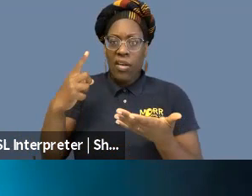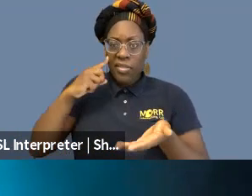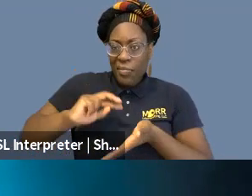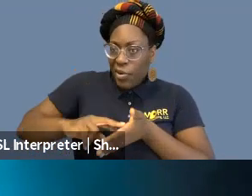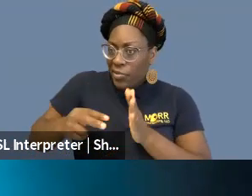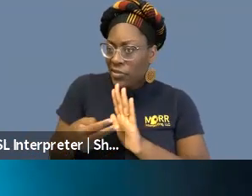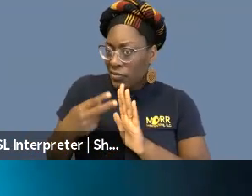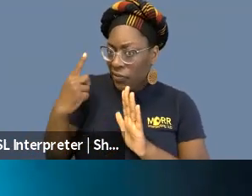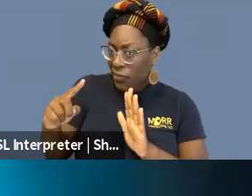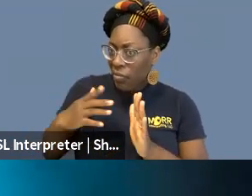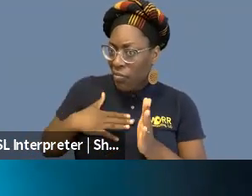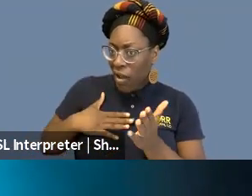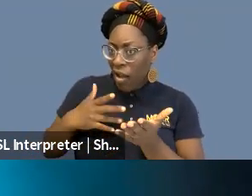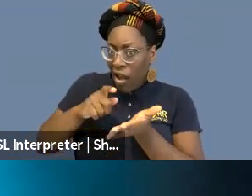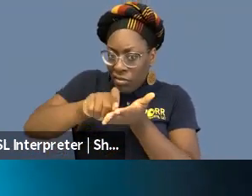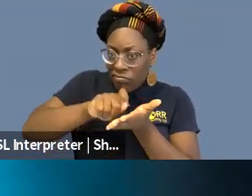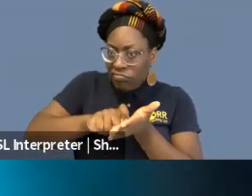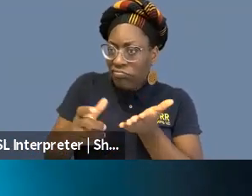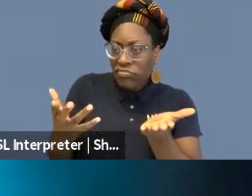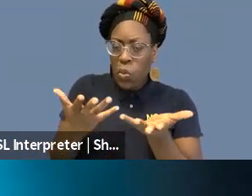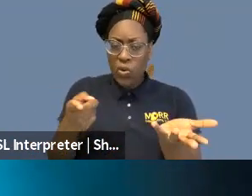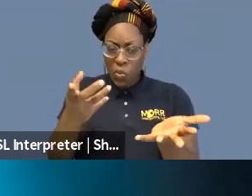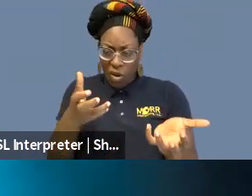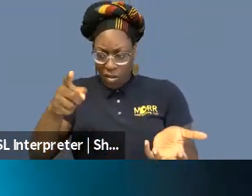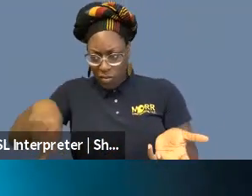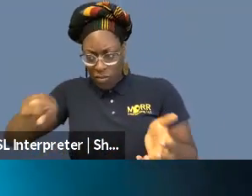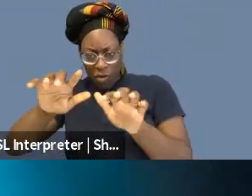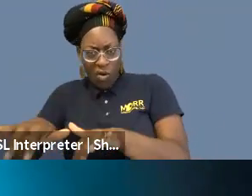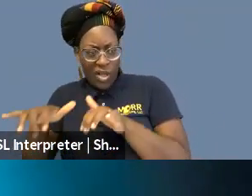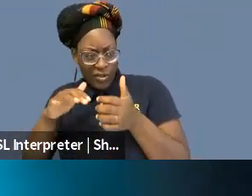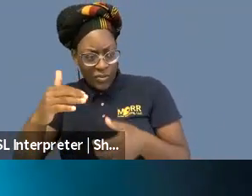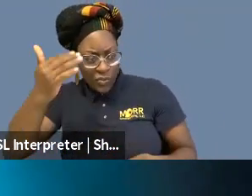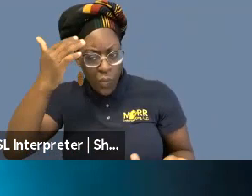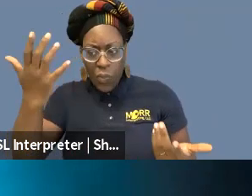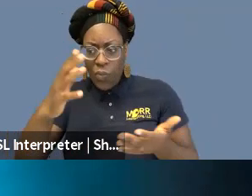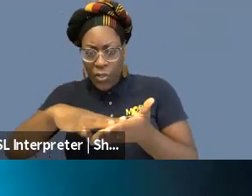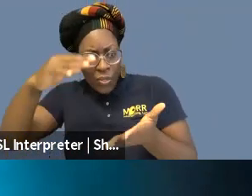your audience to learn or know? And, context what is the physical and temporal situation?